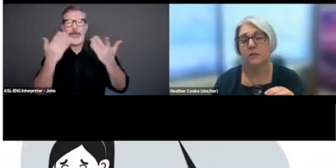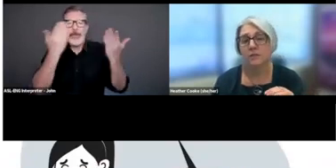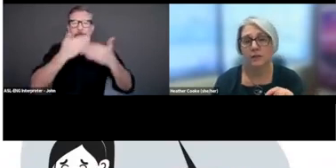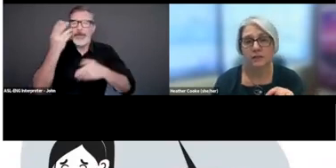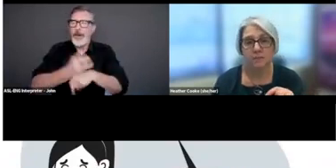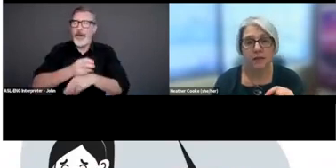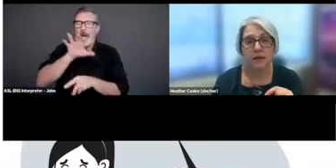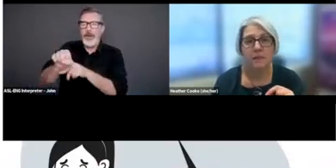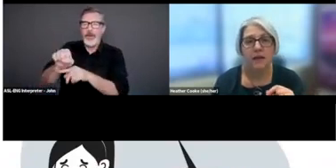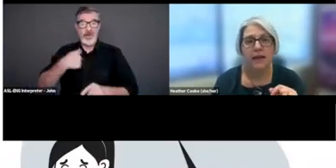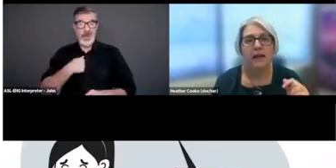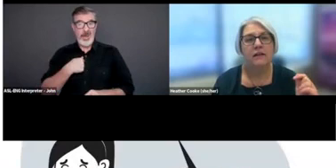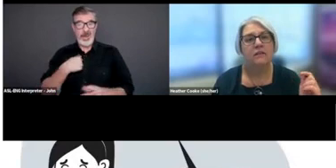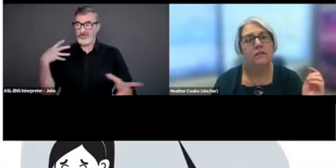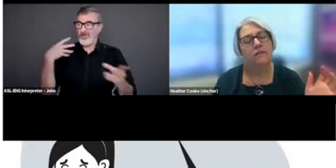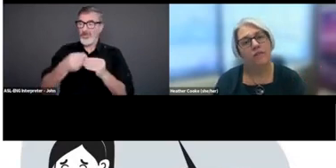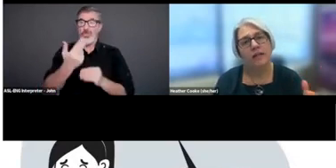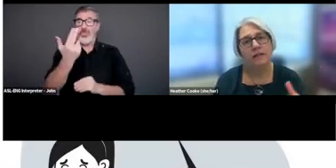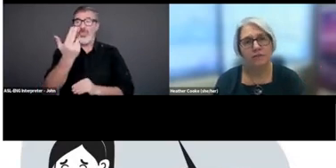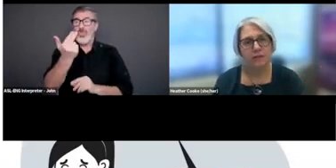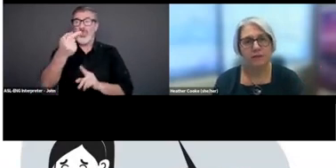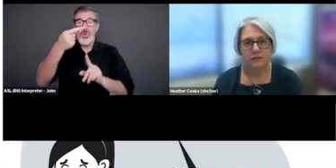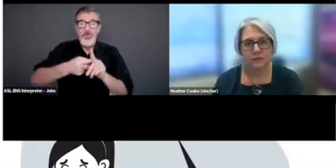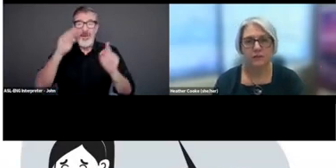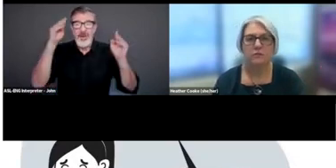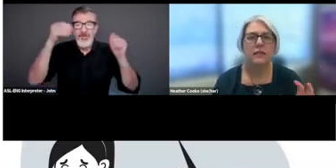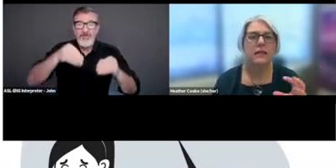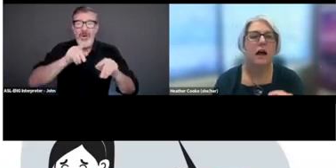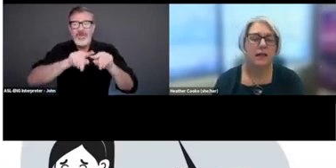Columbia. And the findings from that research really highlighted